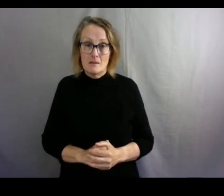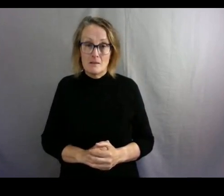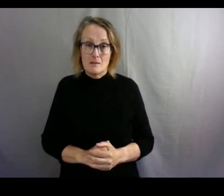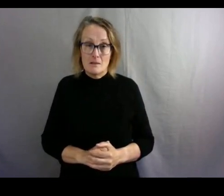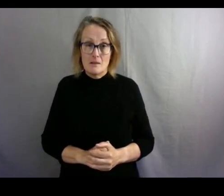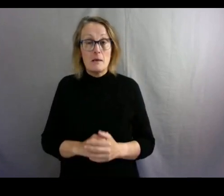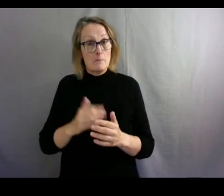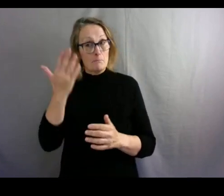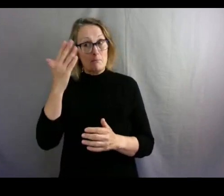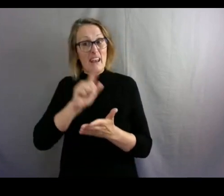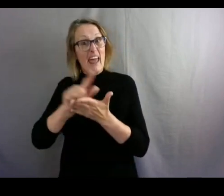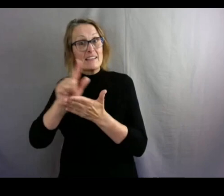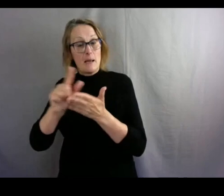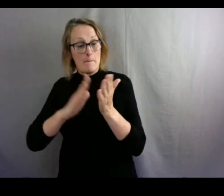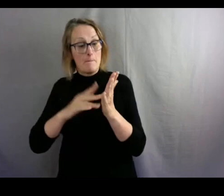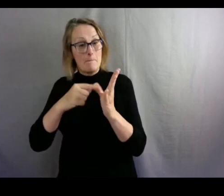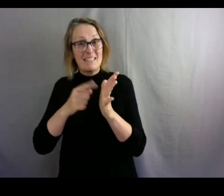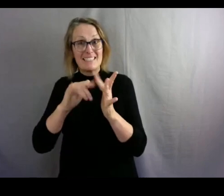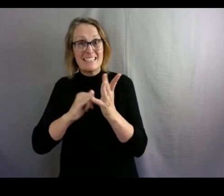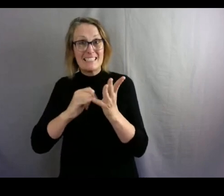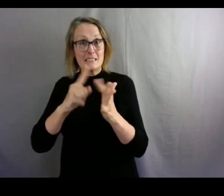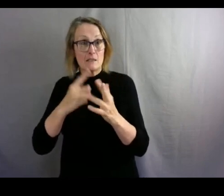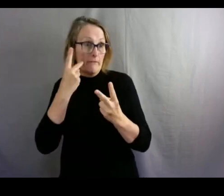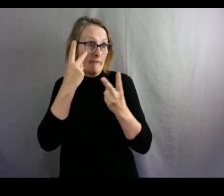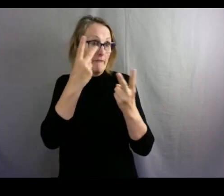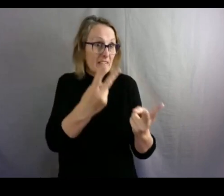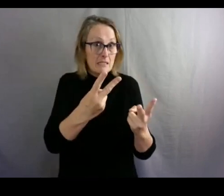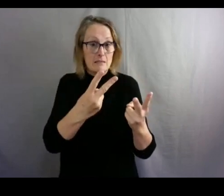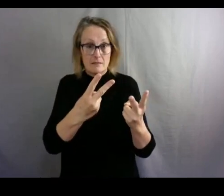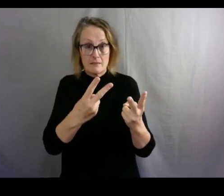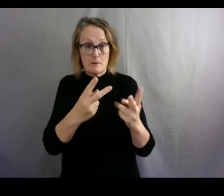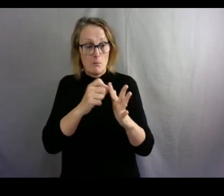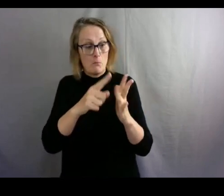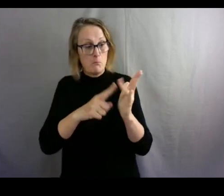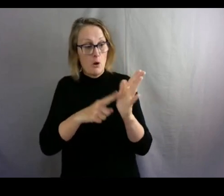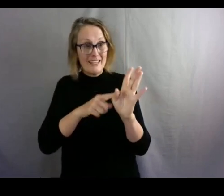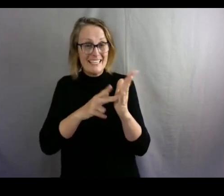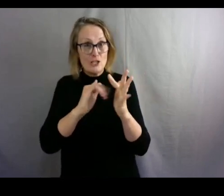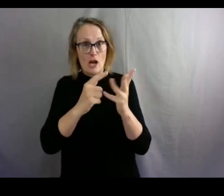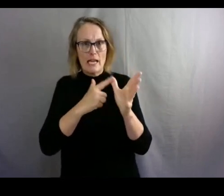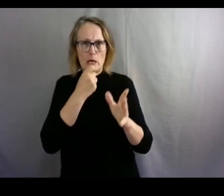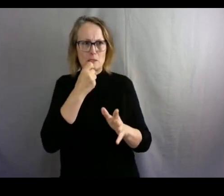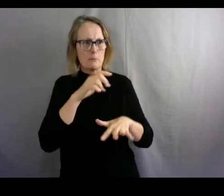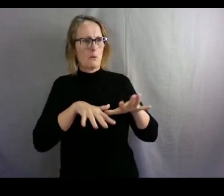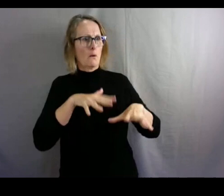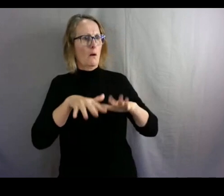and say, "I cannot do anything in Polynesia after Gauguin." Because I mean, the presence of Gauguin